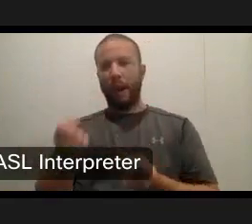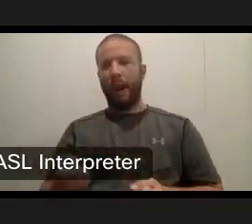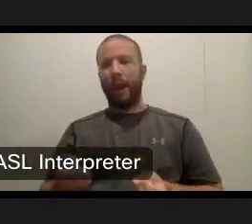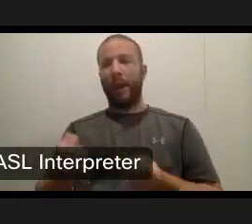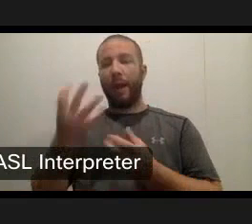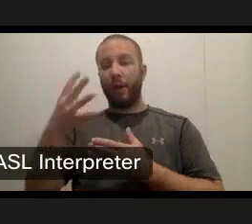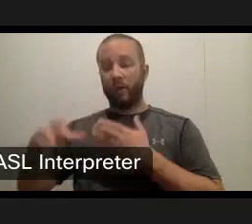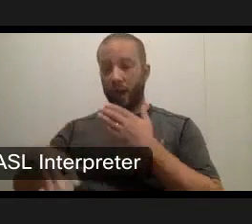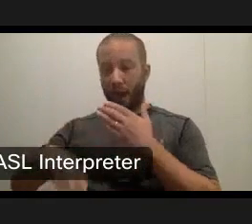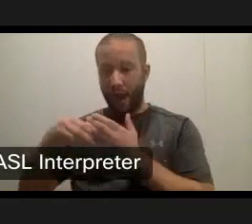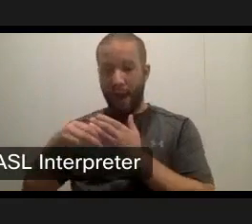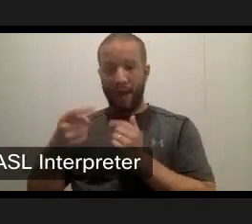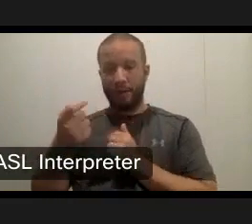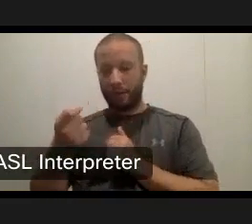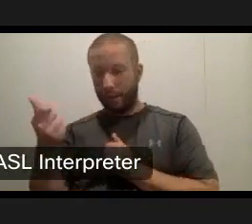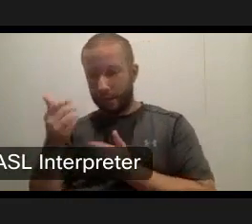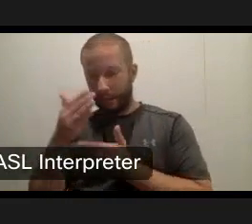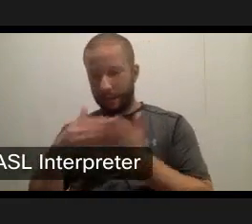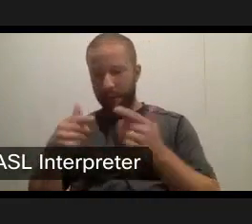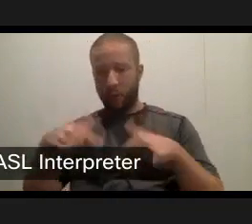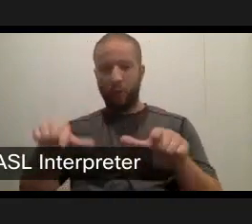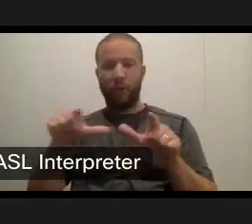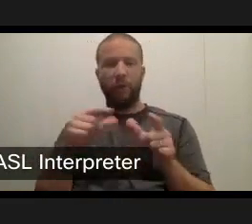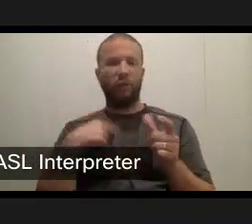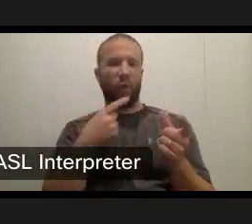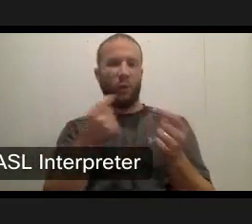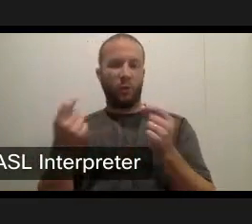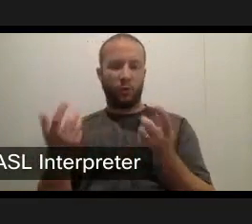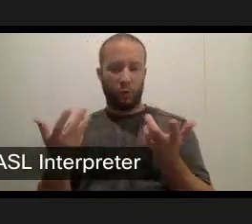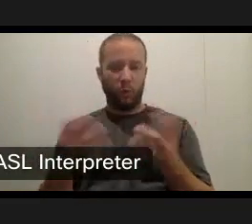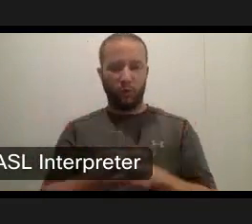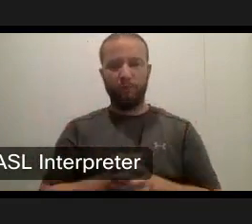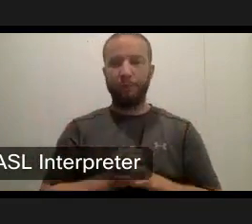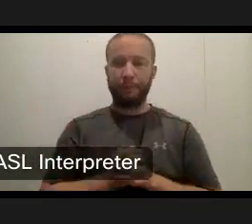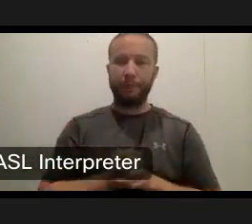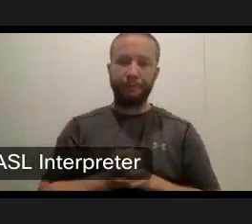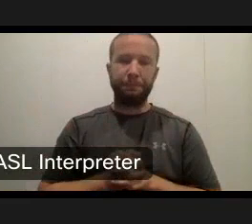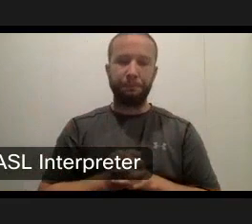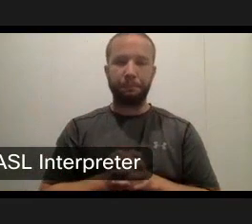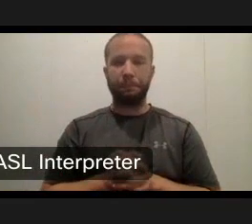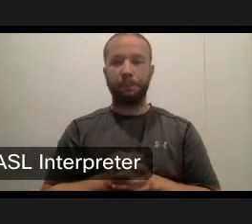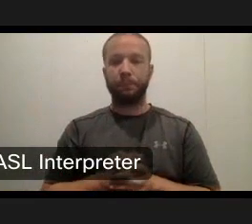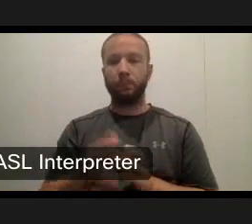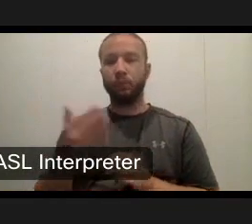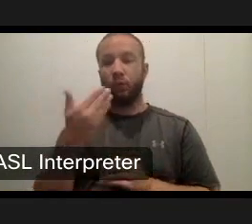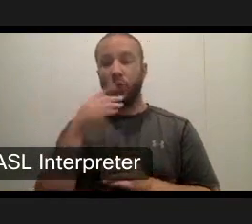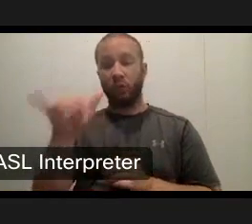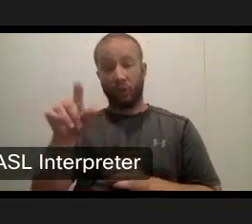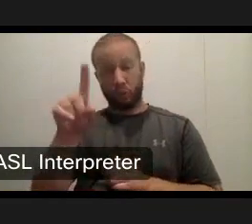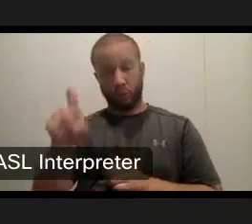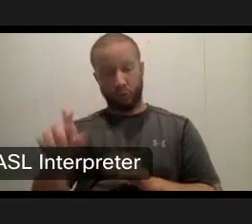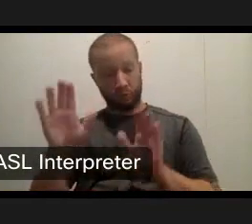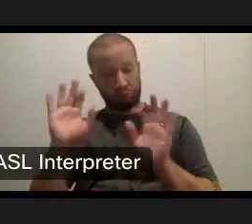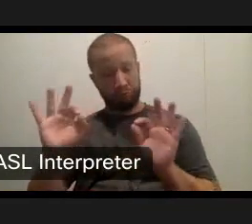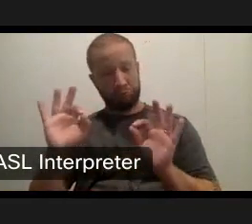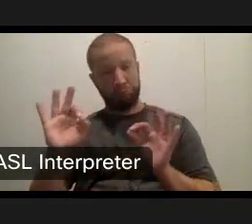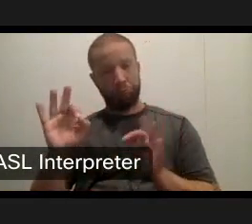were seeing in certain stops um but this is a great question um Jared Do You Wanna you ready